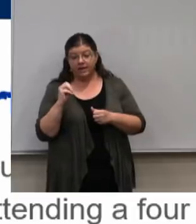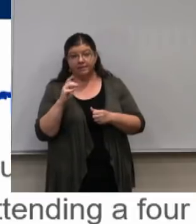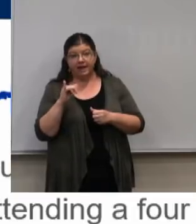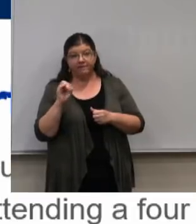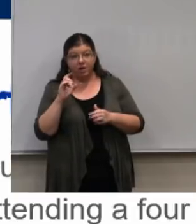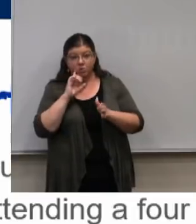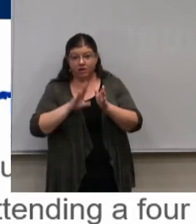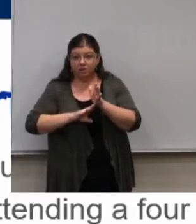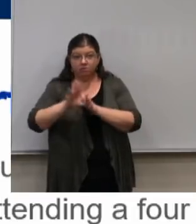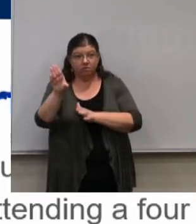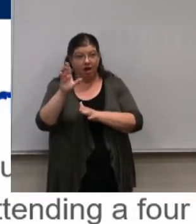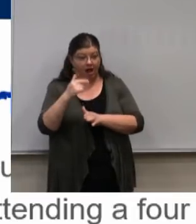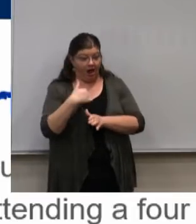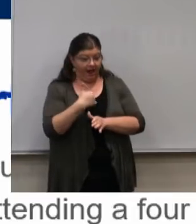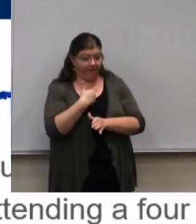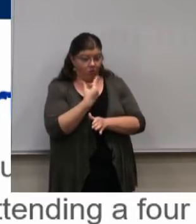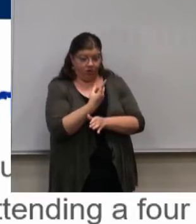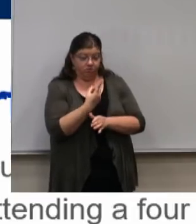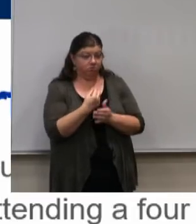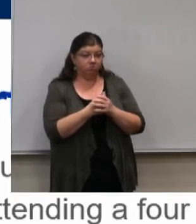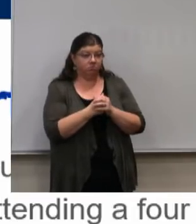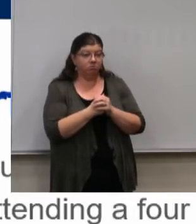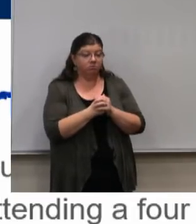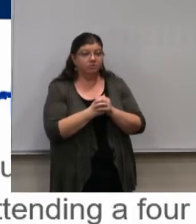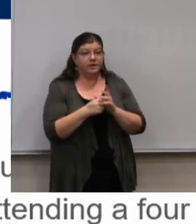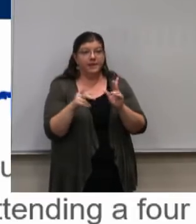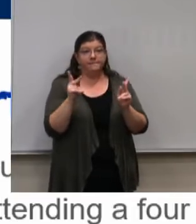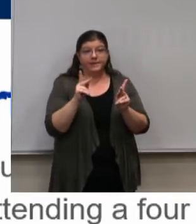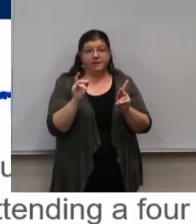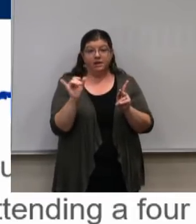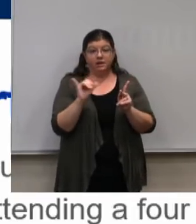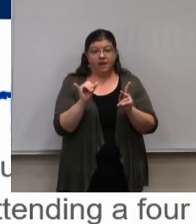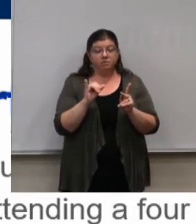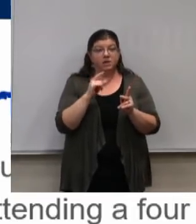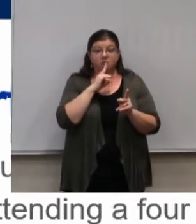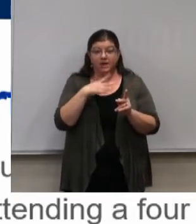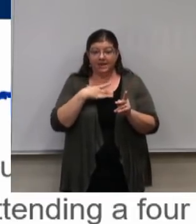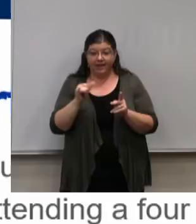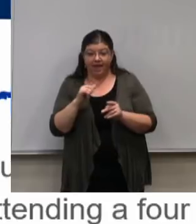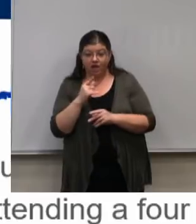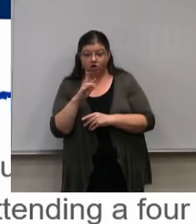Everybody, I've even got one. People like the, the Cranium Cafe module.